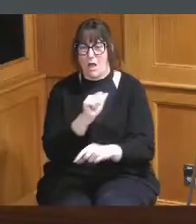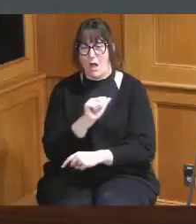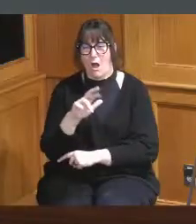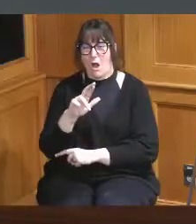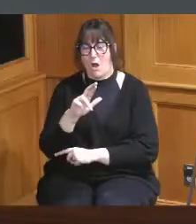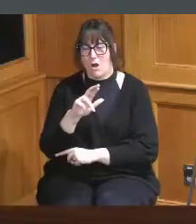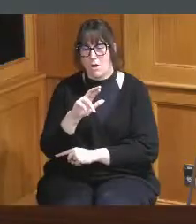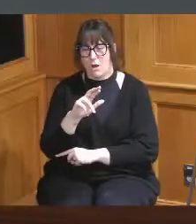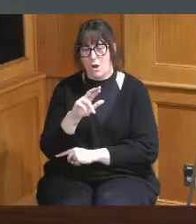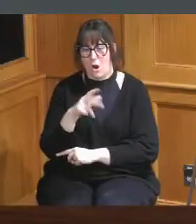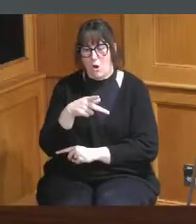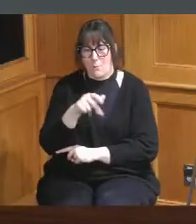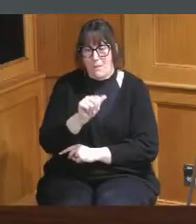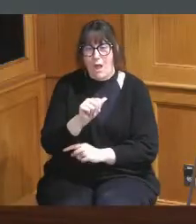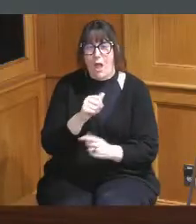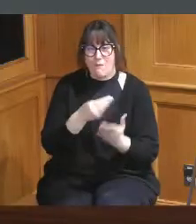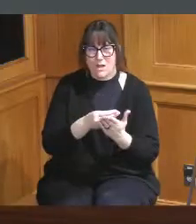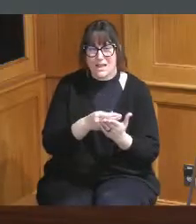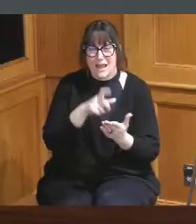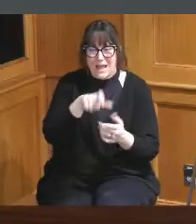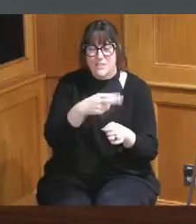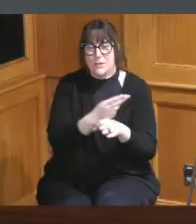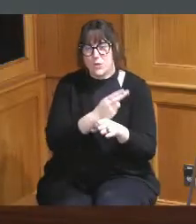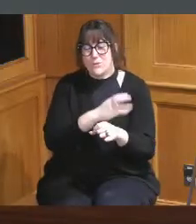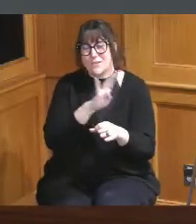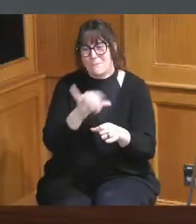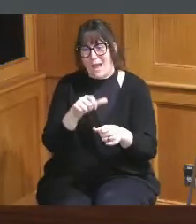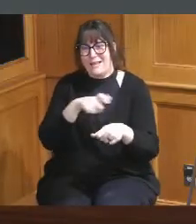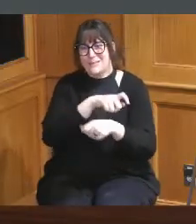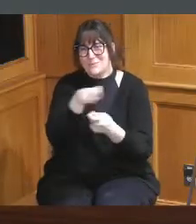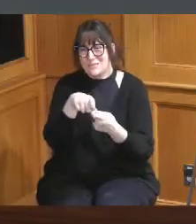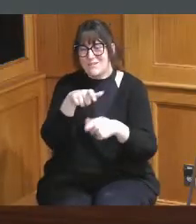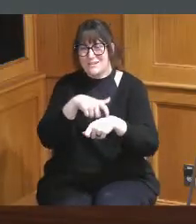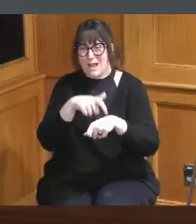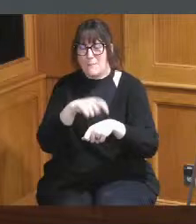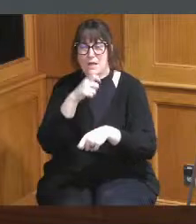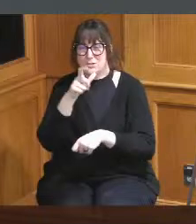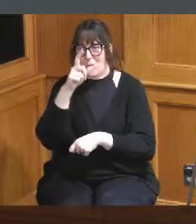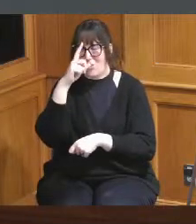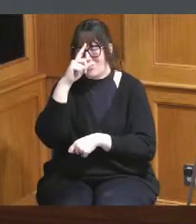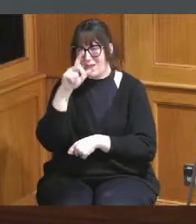committed and then used by a certain time and I don't think that the the Treasury regulations